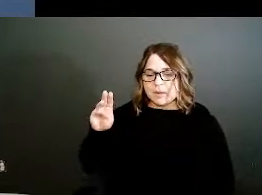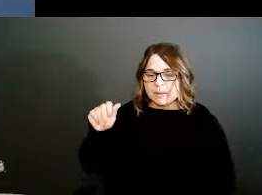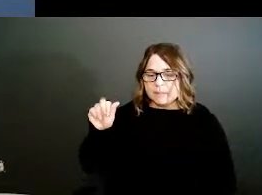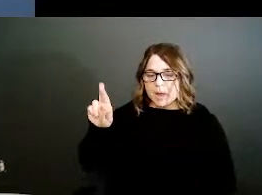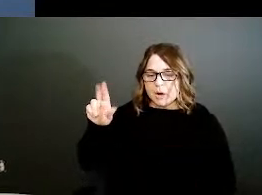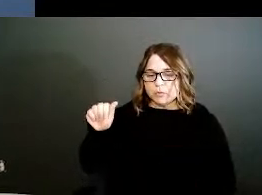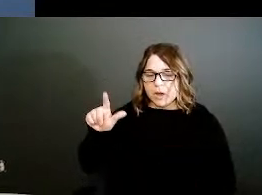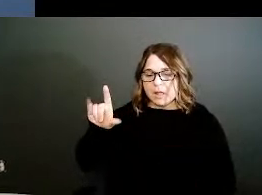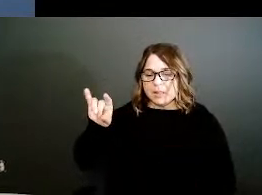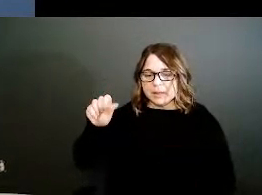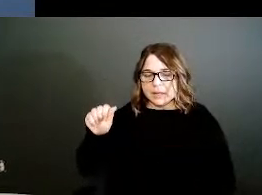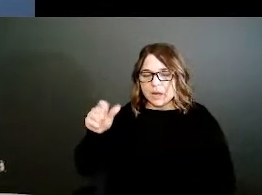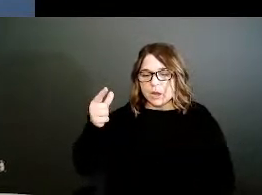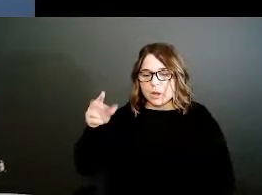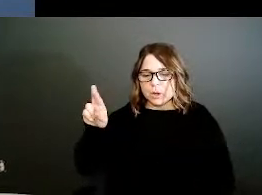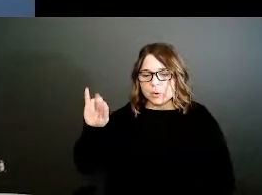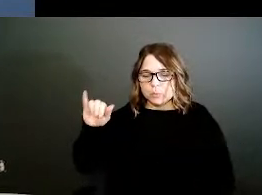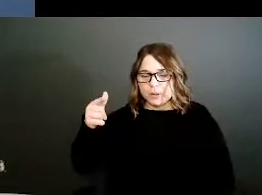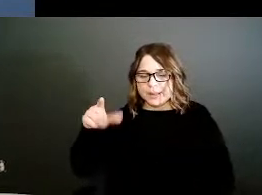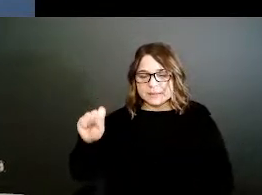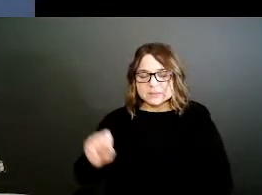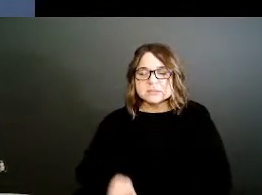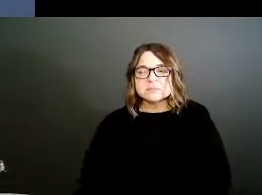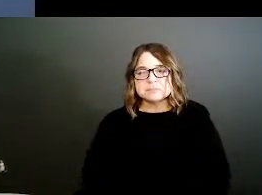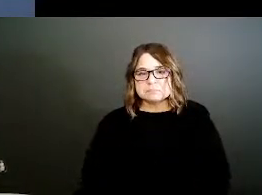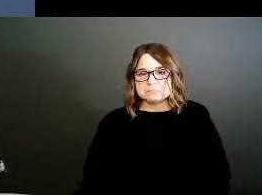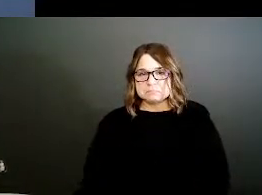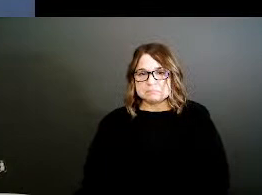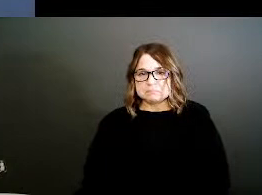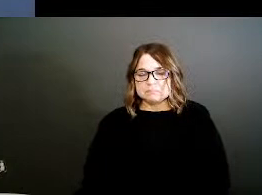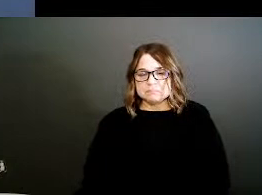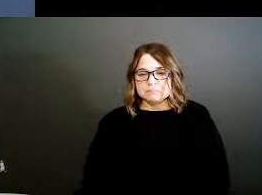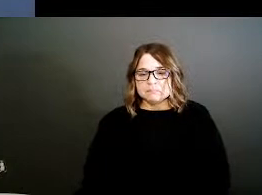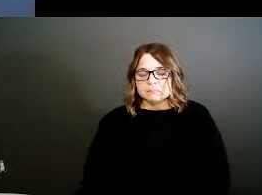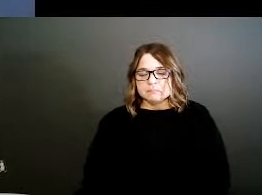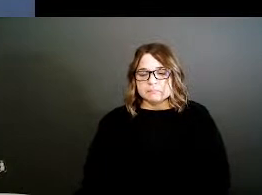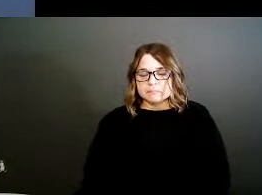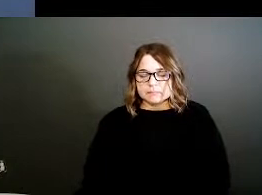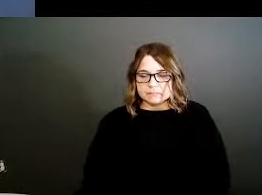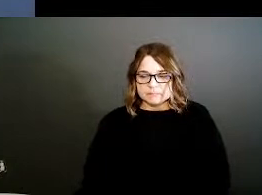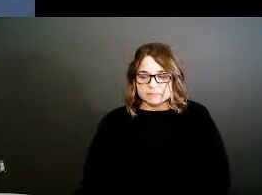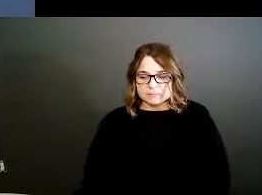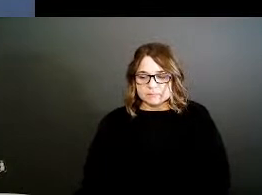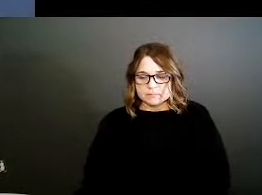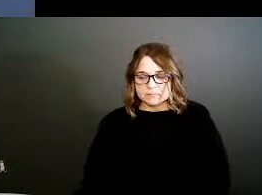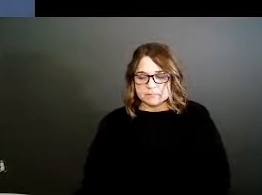≫ CAN YOU HEAR ME? ≫ COUNCIL PRESIDENT BENDER: YES, WE CAN. ≫ FABULOUS. HI.